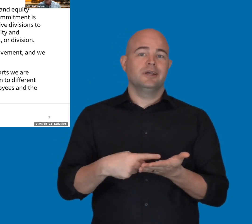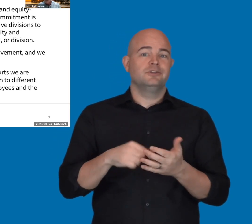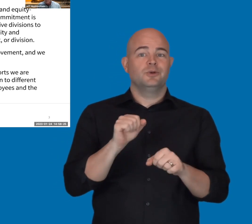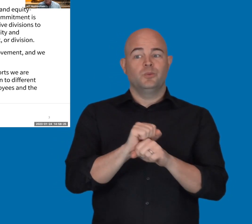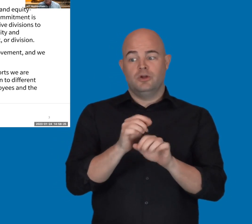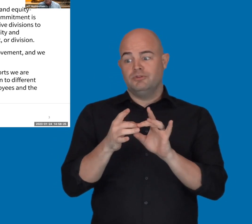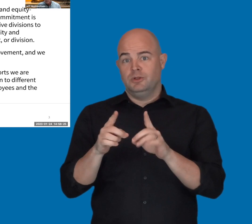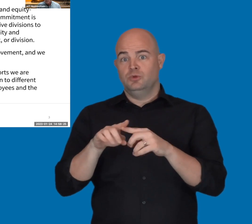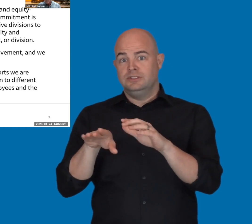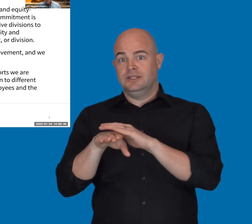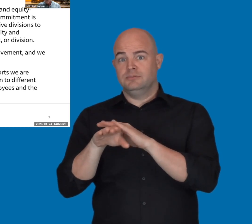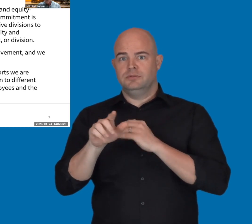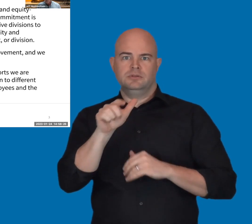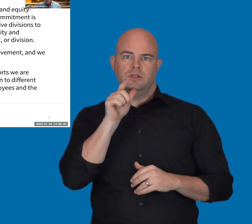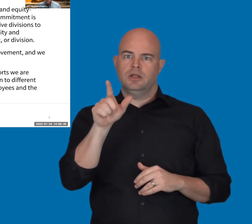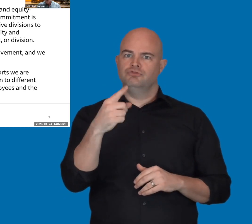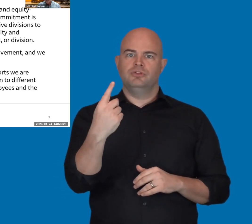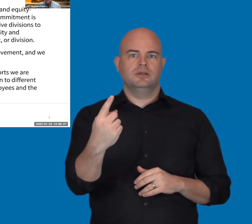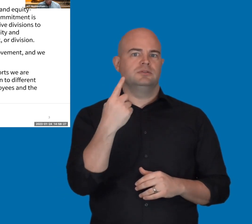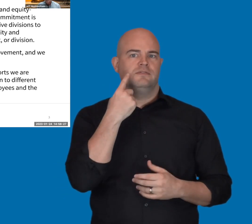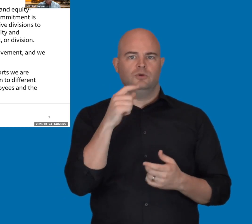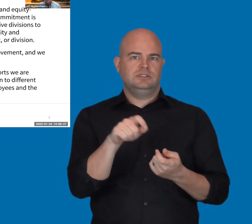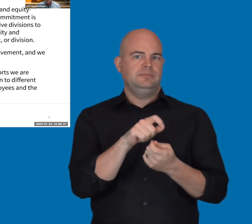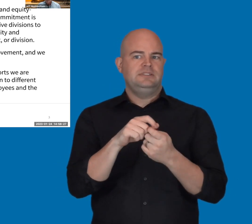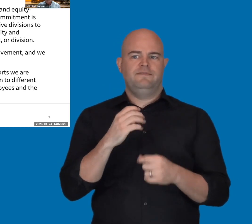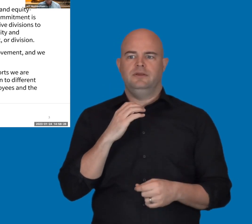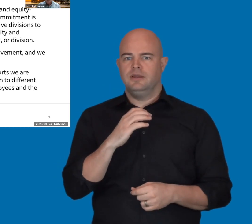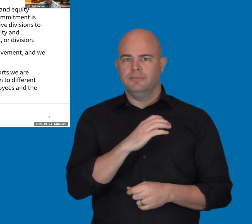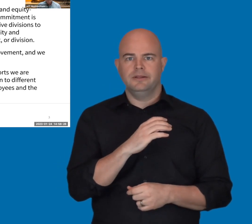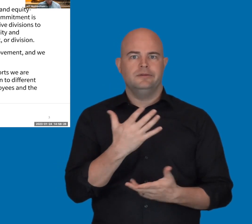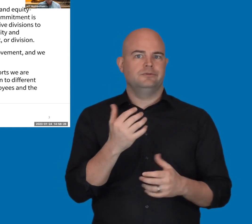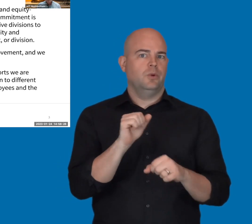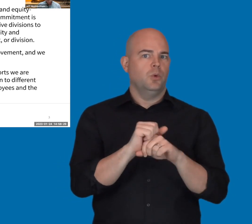on your campus responsible for authorizing accommodations for Students With Disabilities.